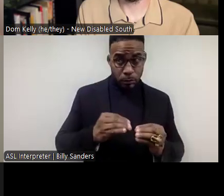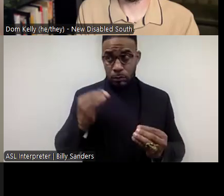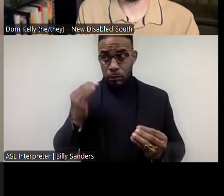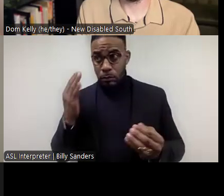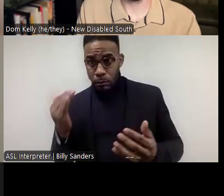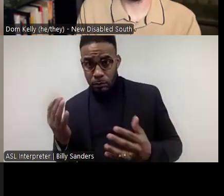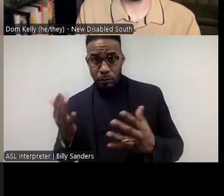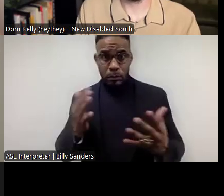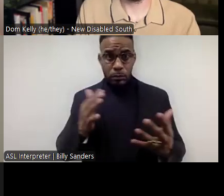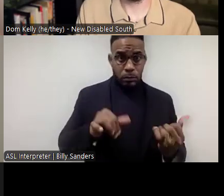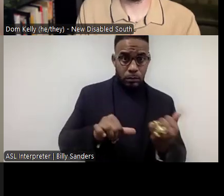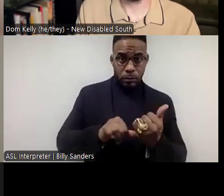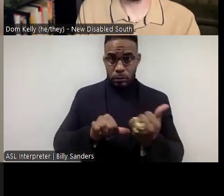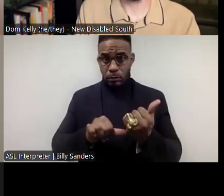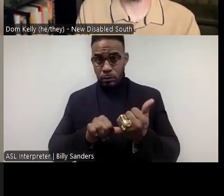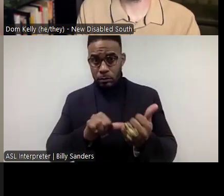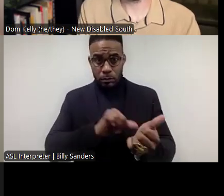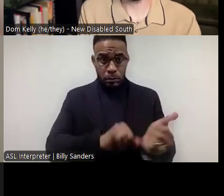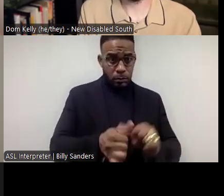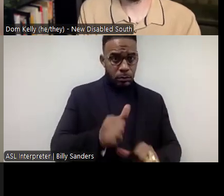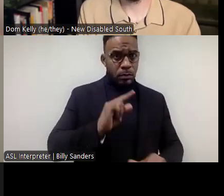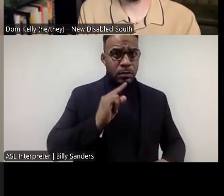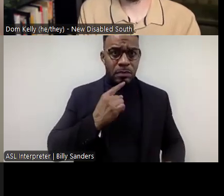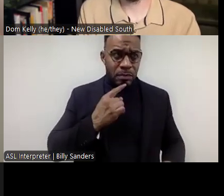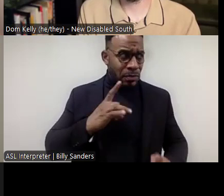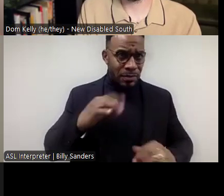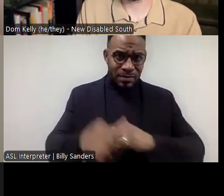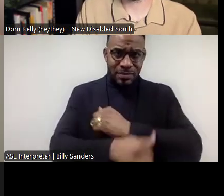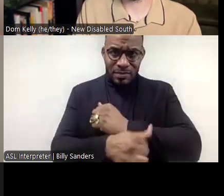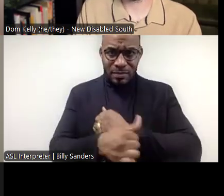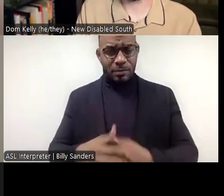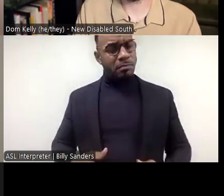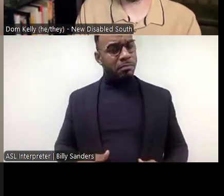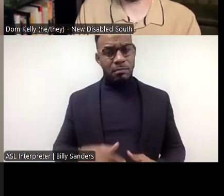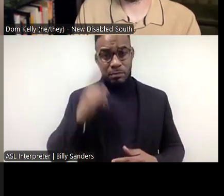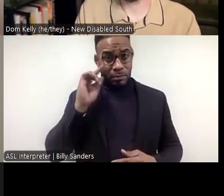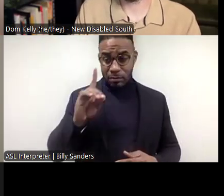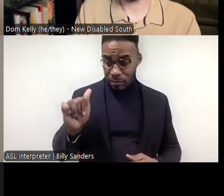but I will say if you want to know more of why assisted